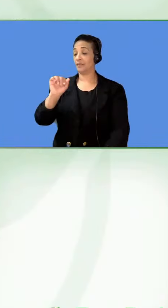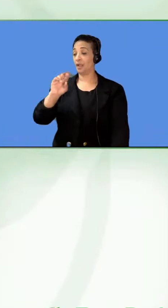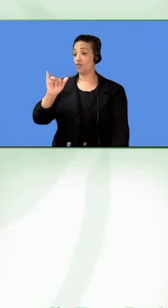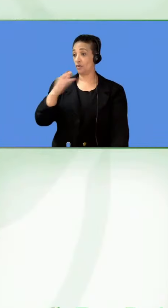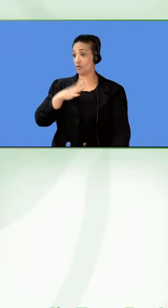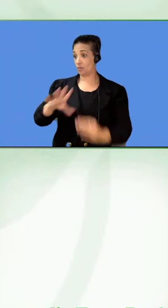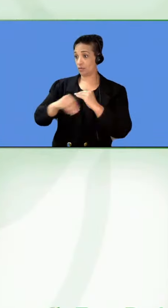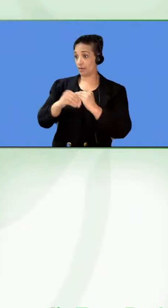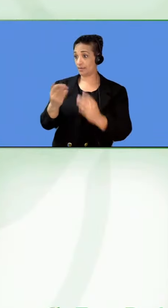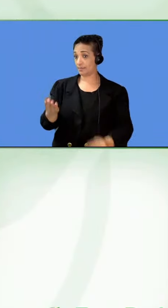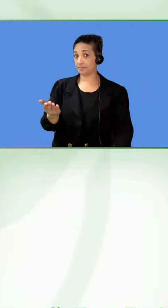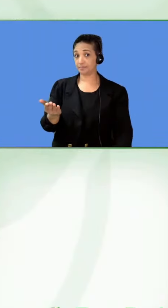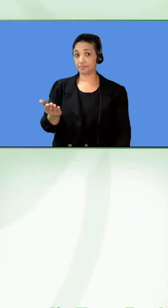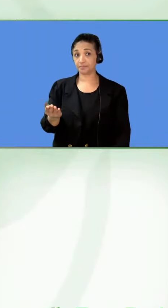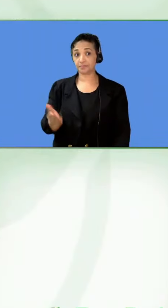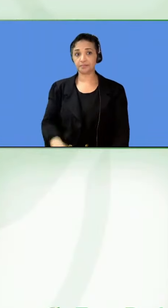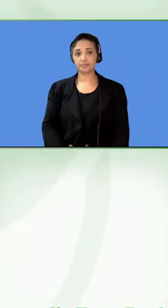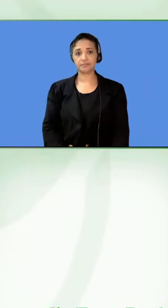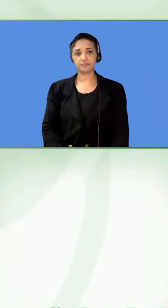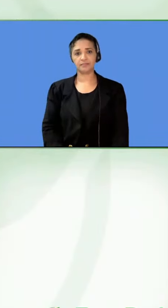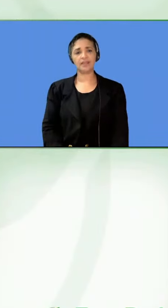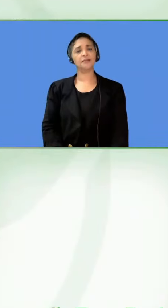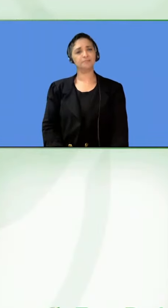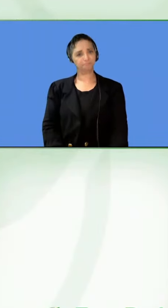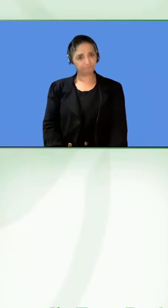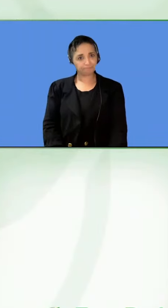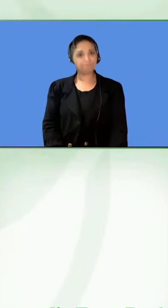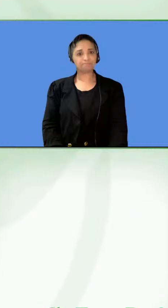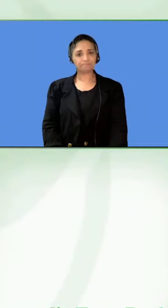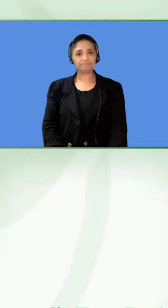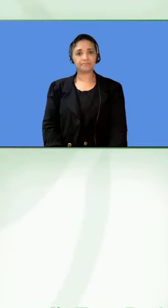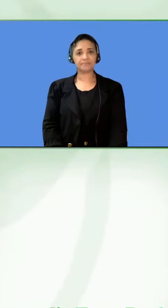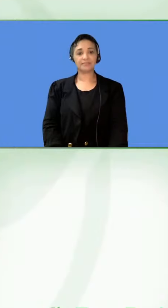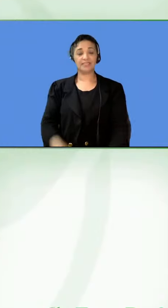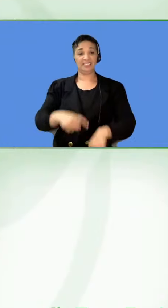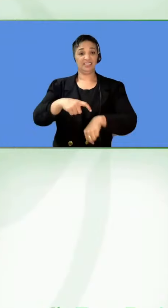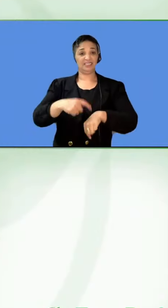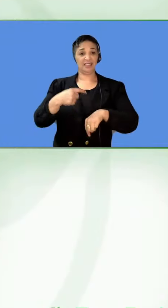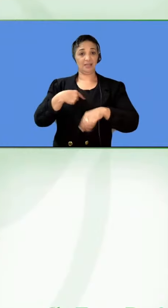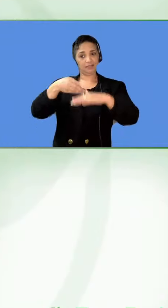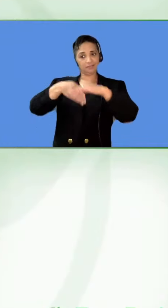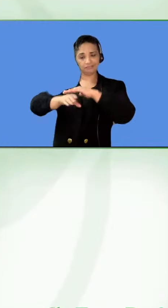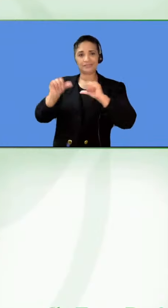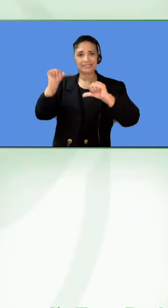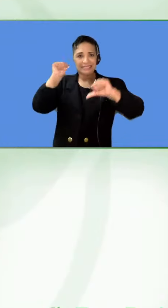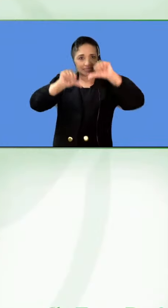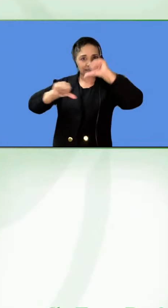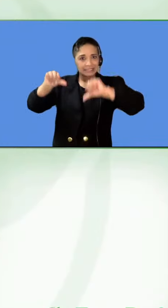When I was in science class, it was fully hard to use tactile graphics